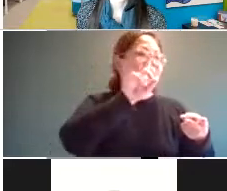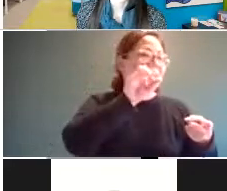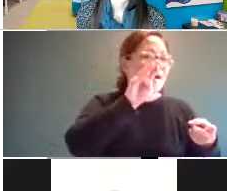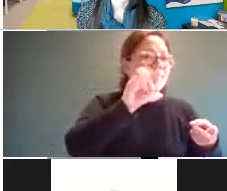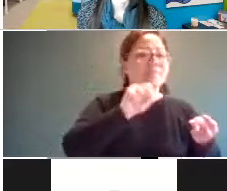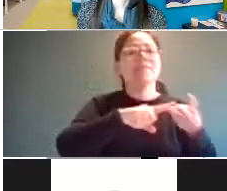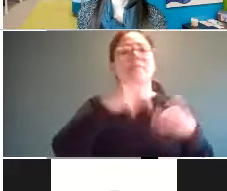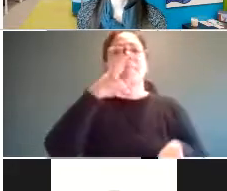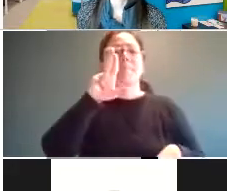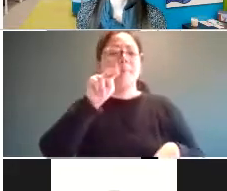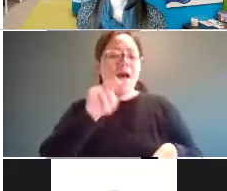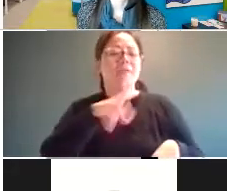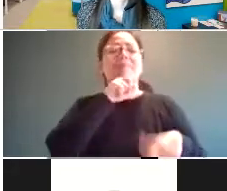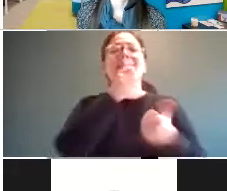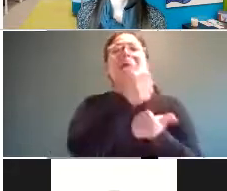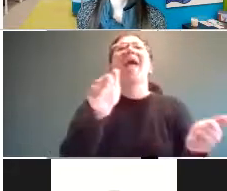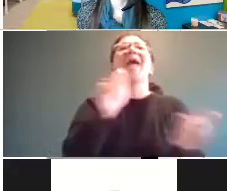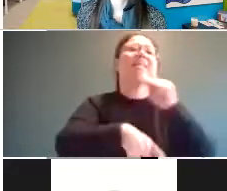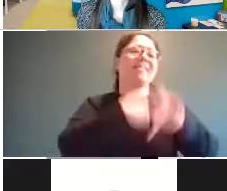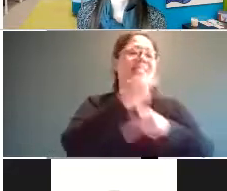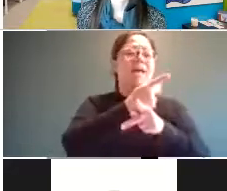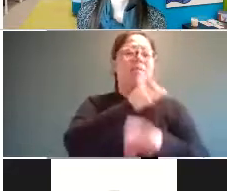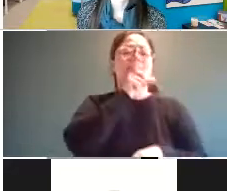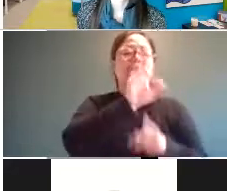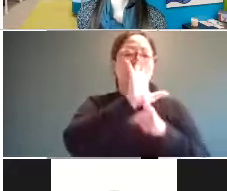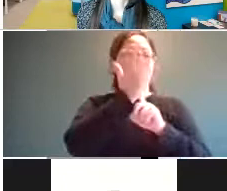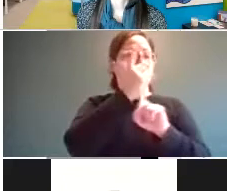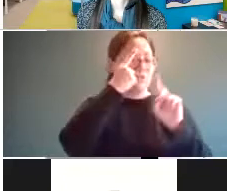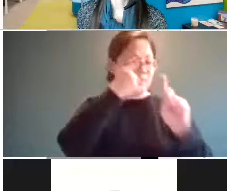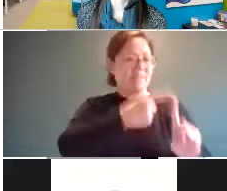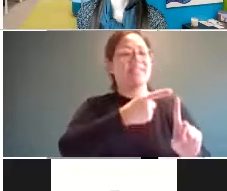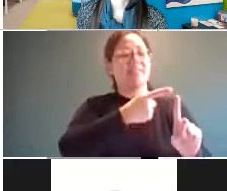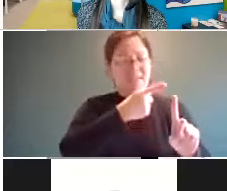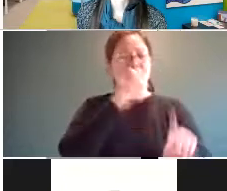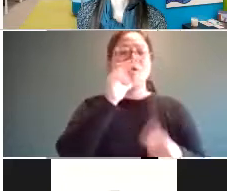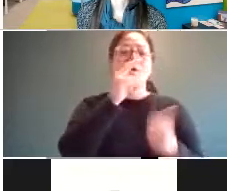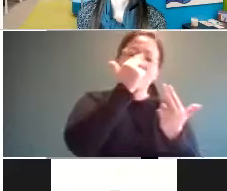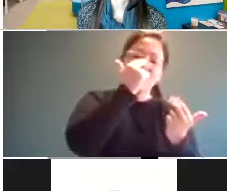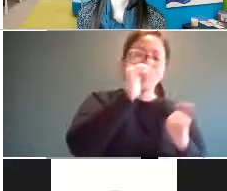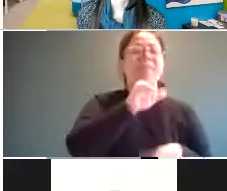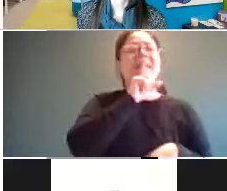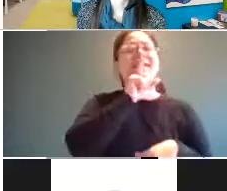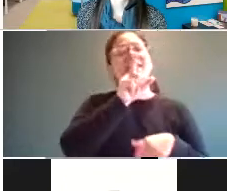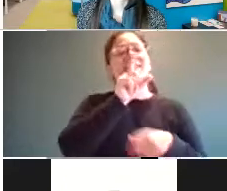any type of really culture specific or humor that's really culture specific